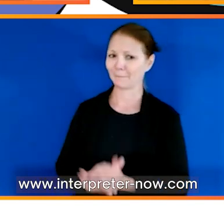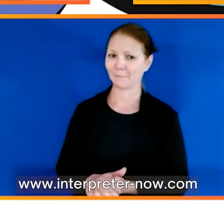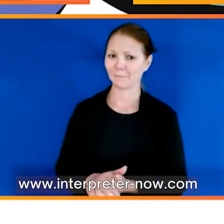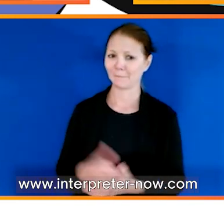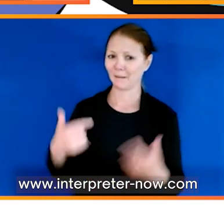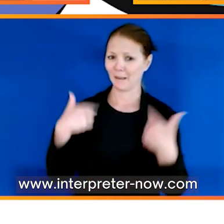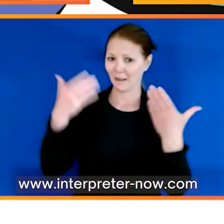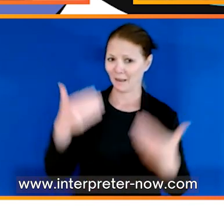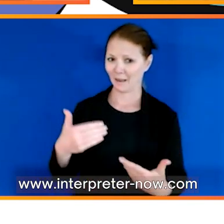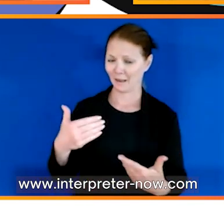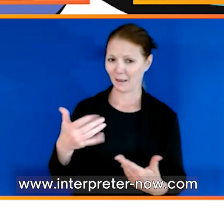Awesome!